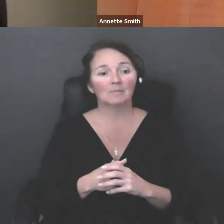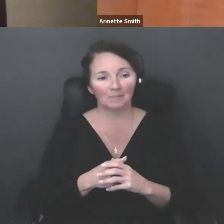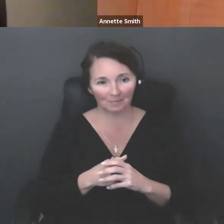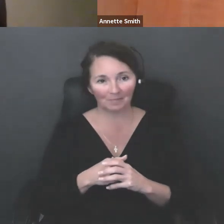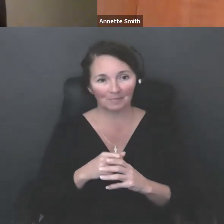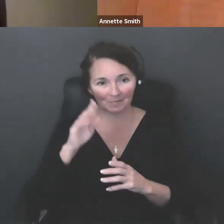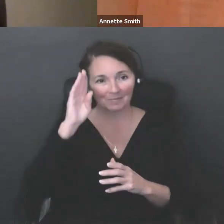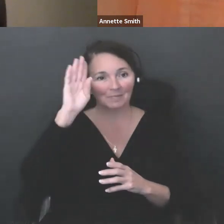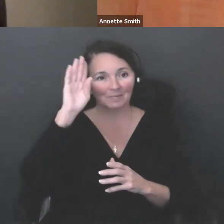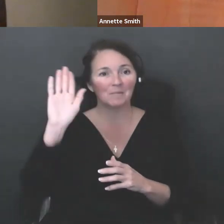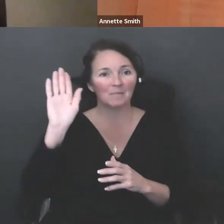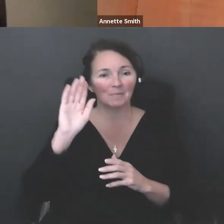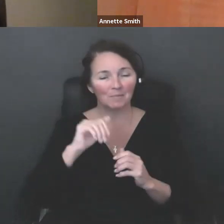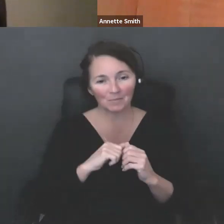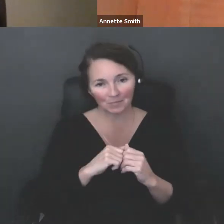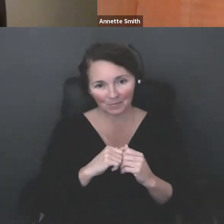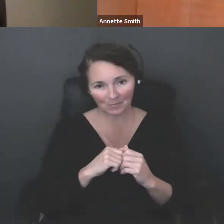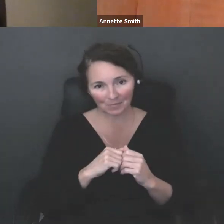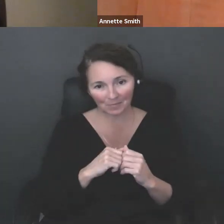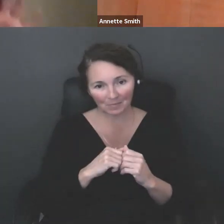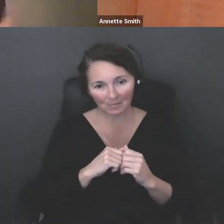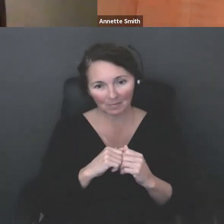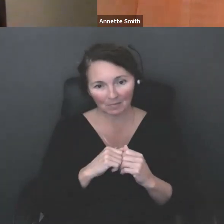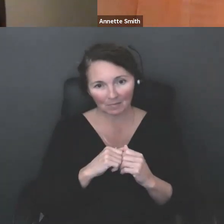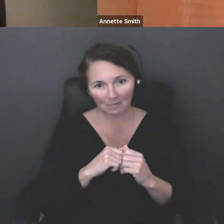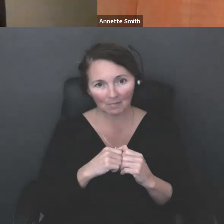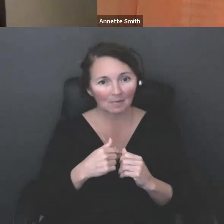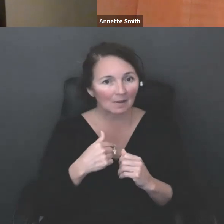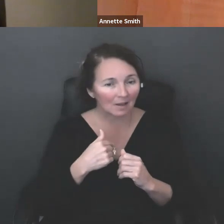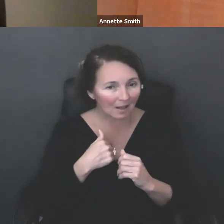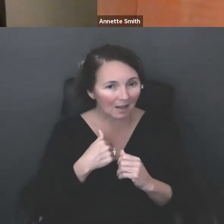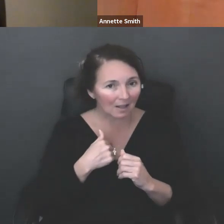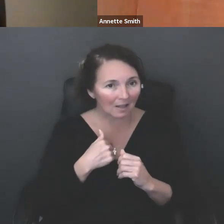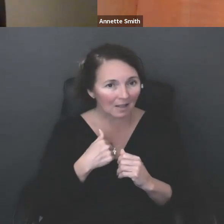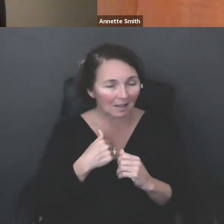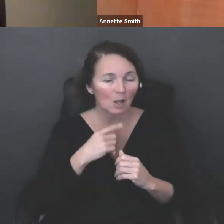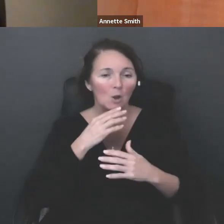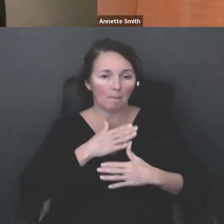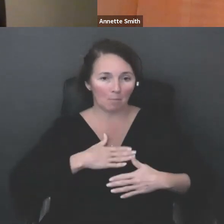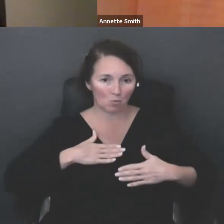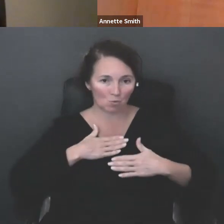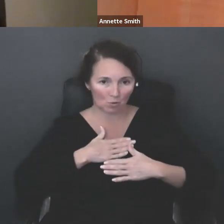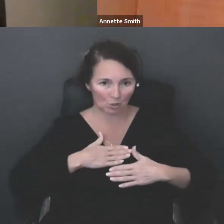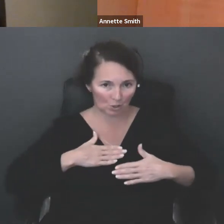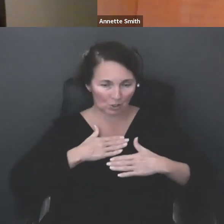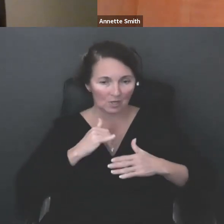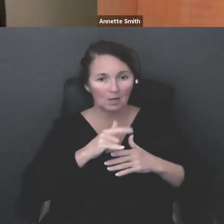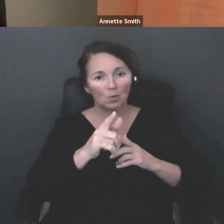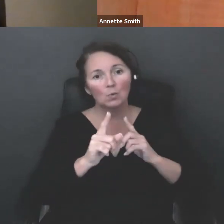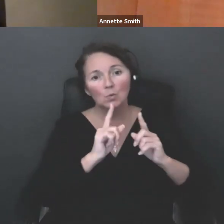Denise? Hi.